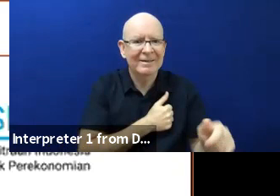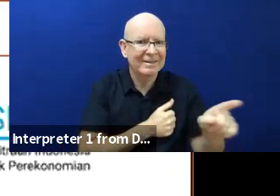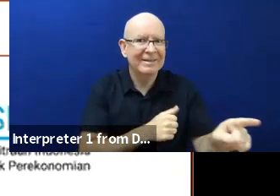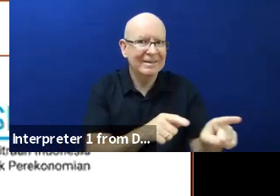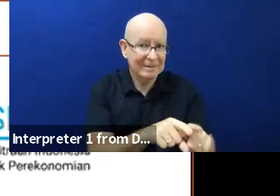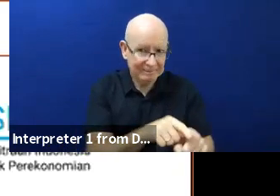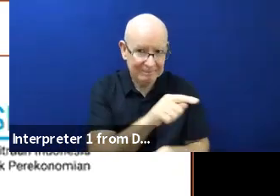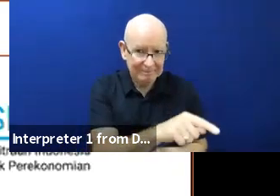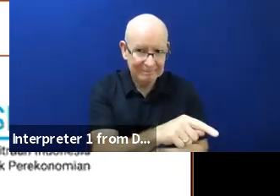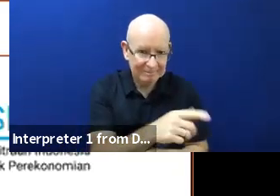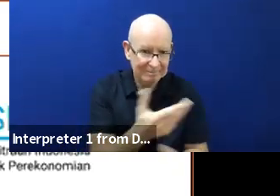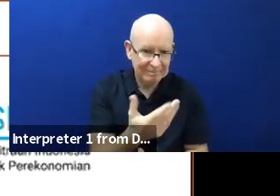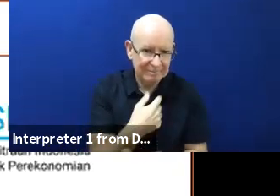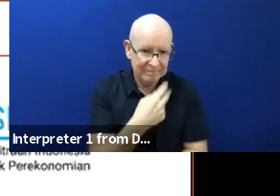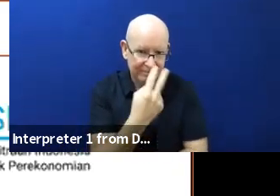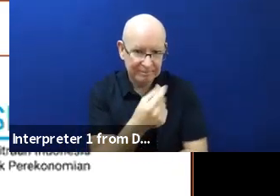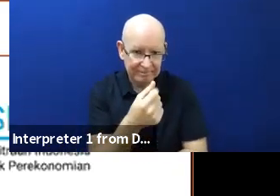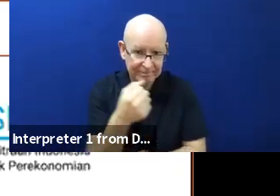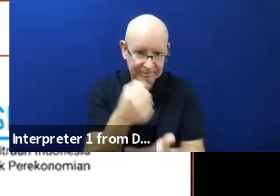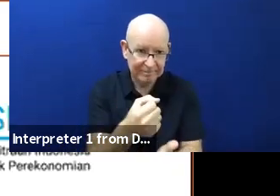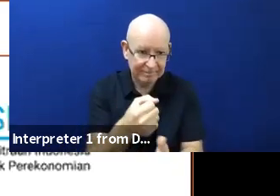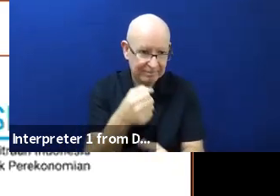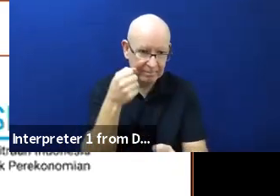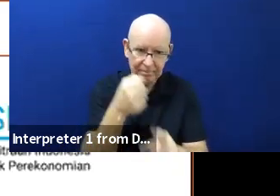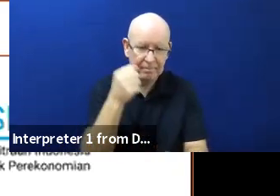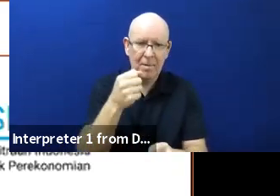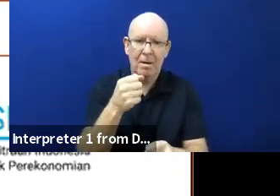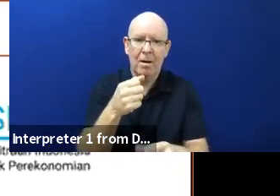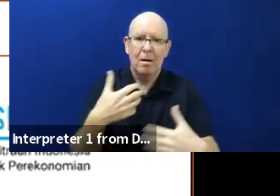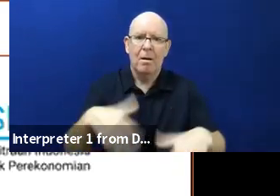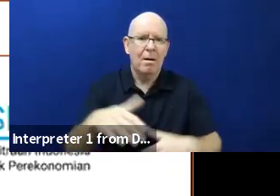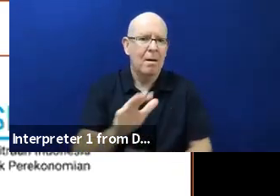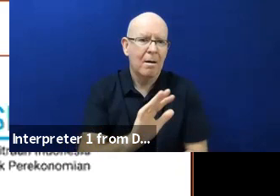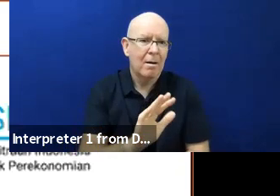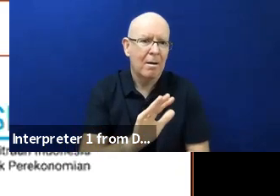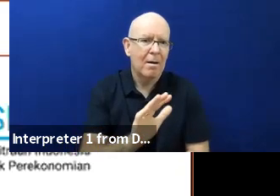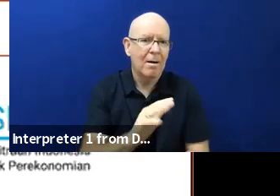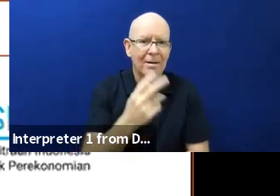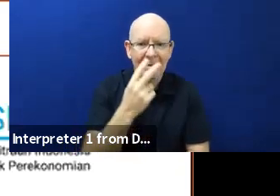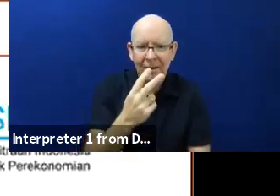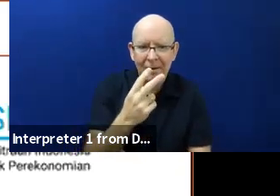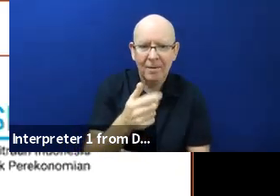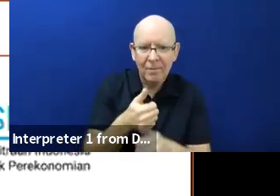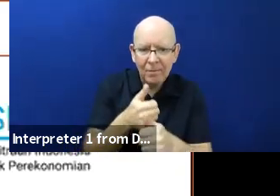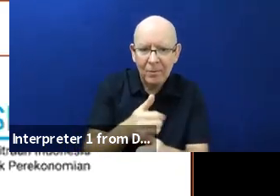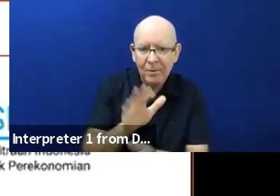what was happening in other countries and also hosting discussions in Indonesia too. We've also